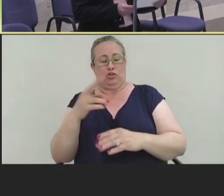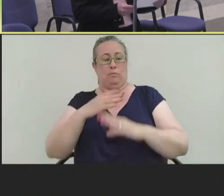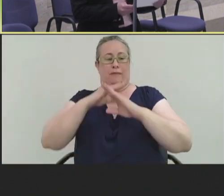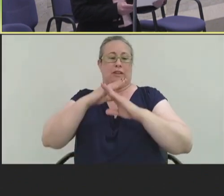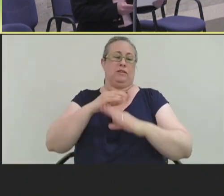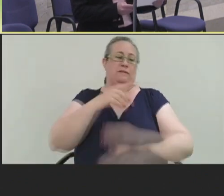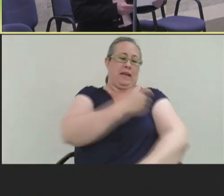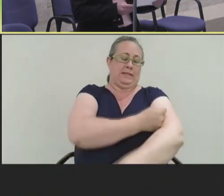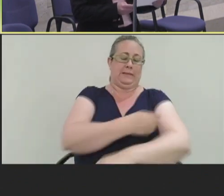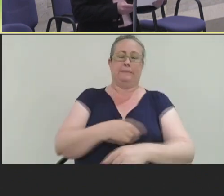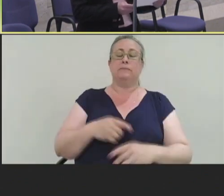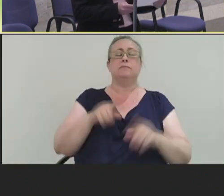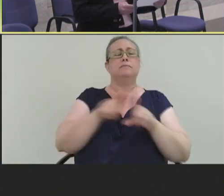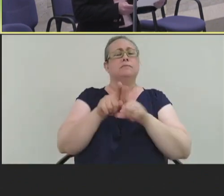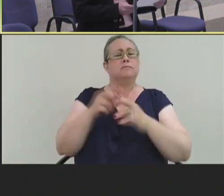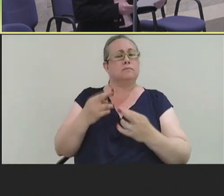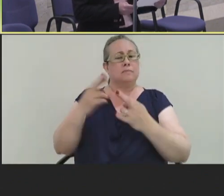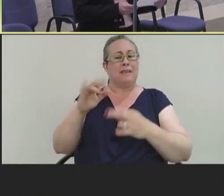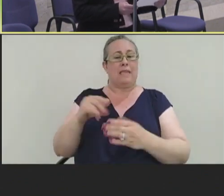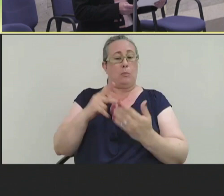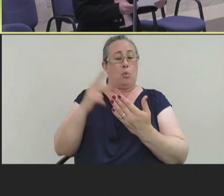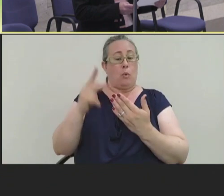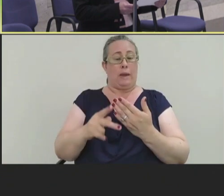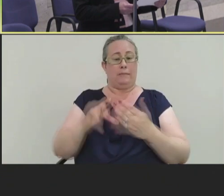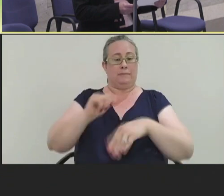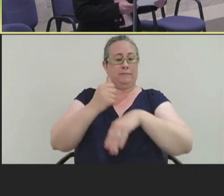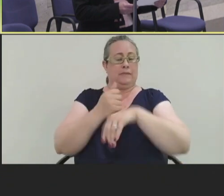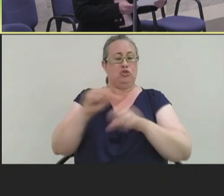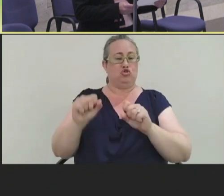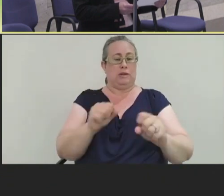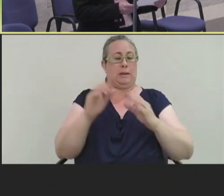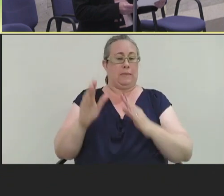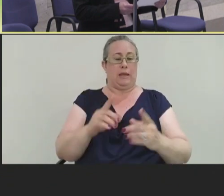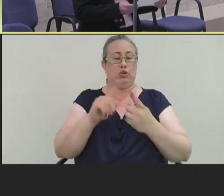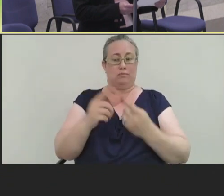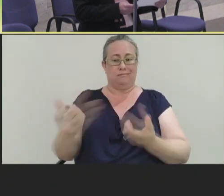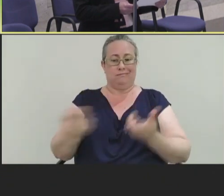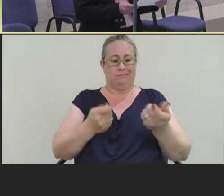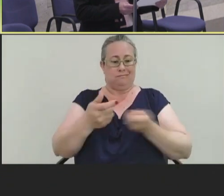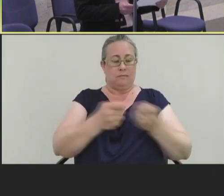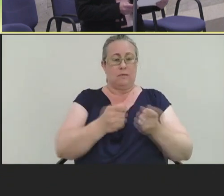recommend that the program establish a strategic plan to engage broad stakeholder involvement,